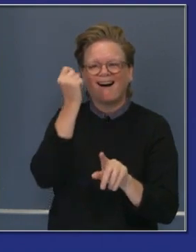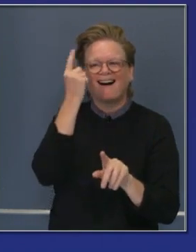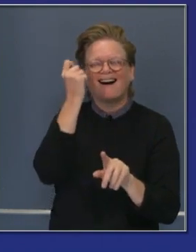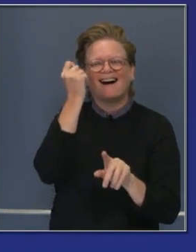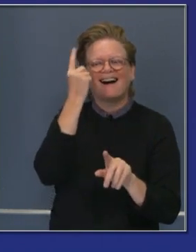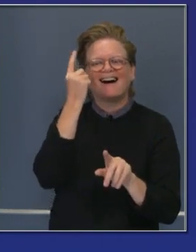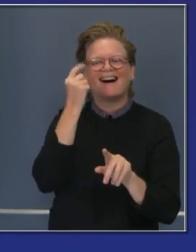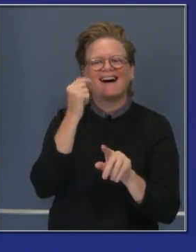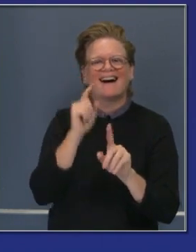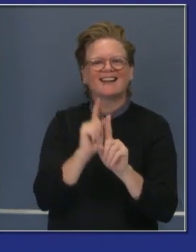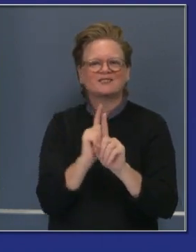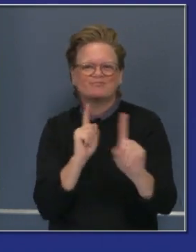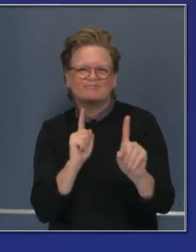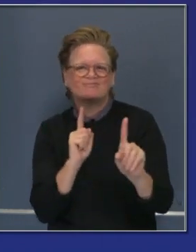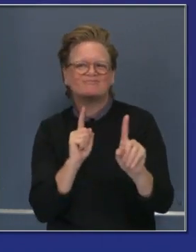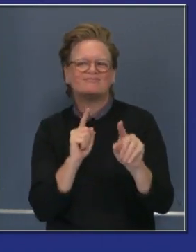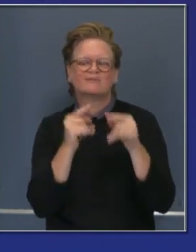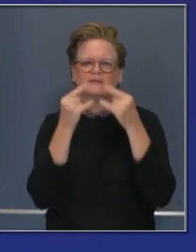WHAT ARE THOSE MODIFICATIONS?